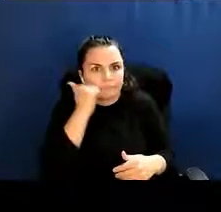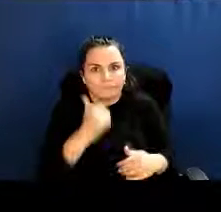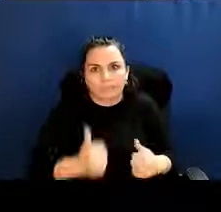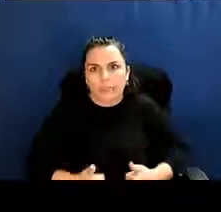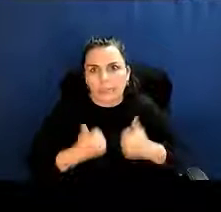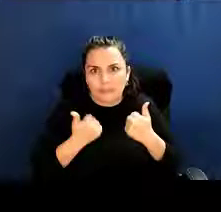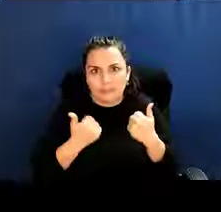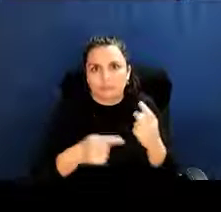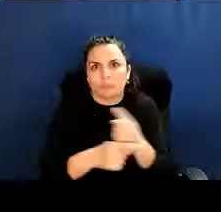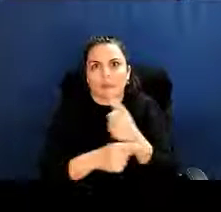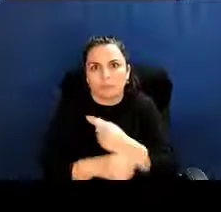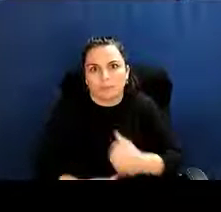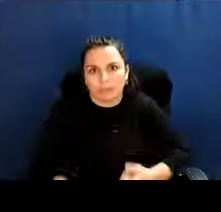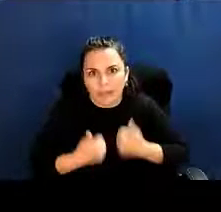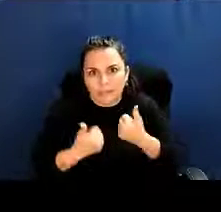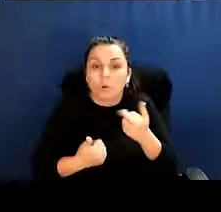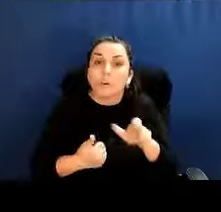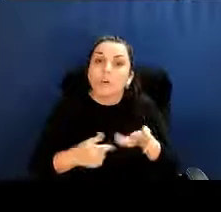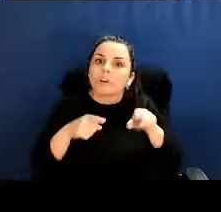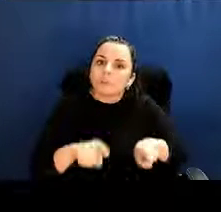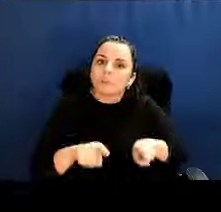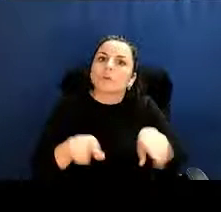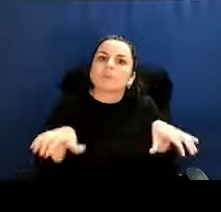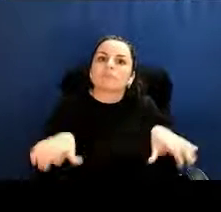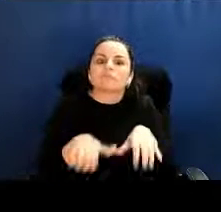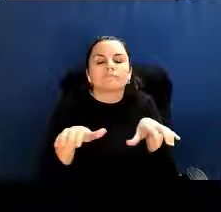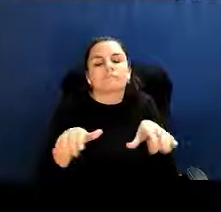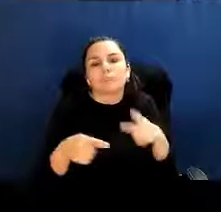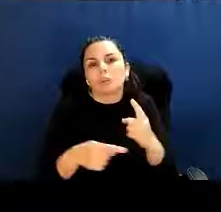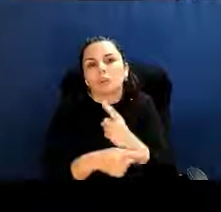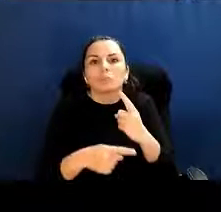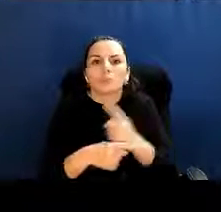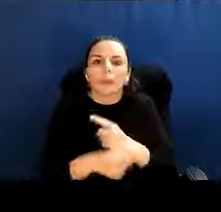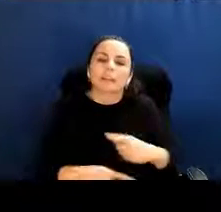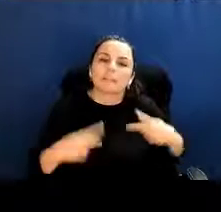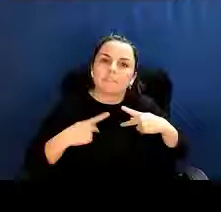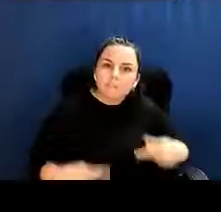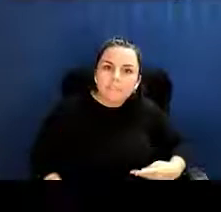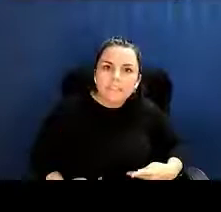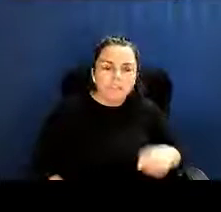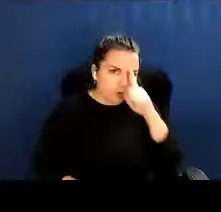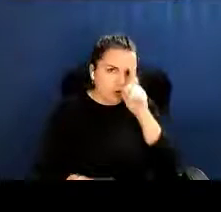or during the performance of routine physical or psychological examinations or tests.